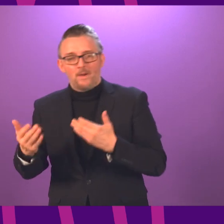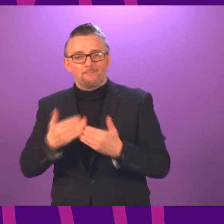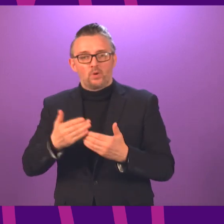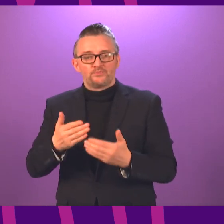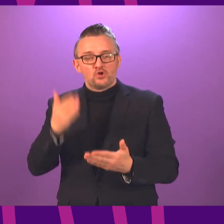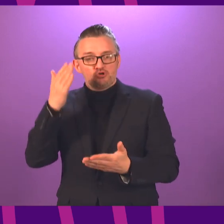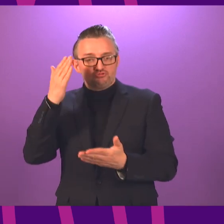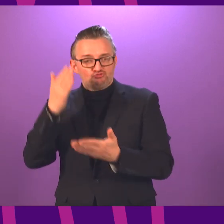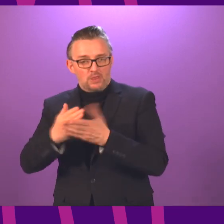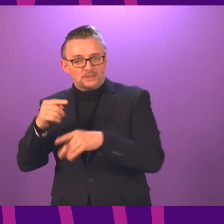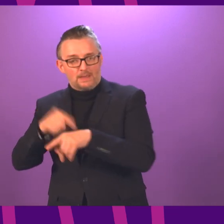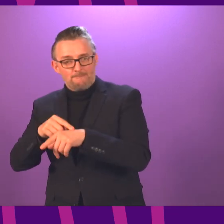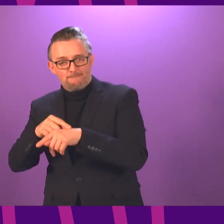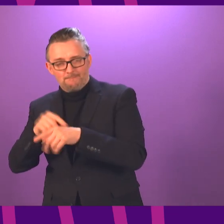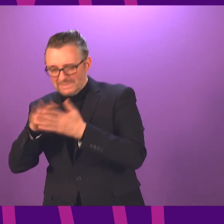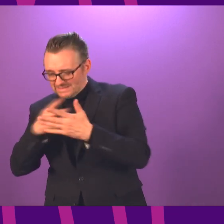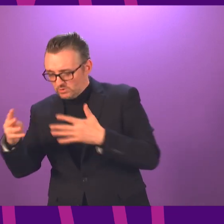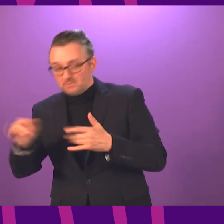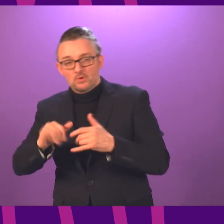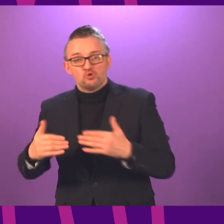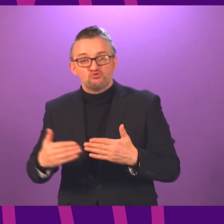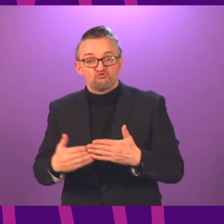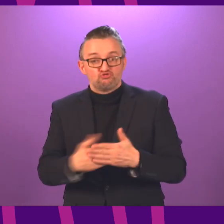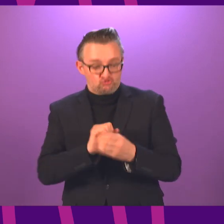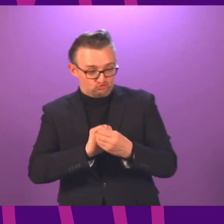genomic sequencing so that if there are new variants in the country, we catch them before